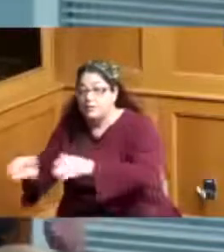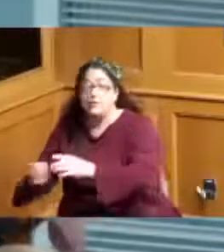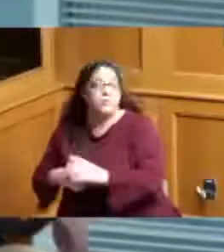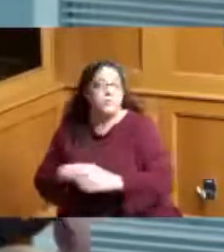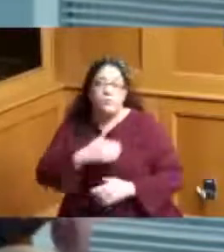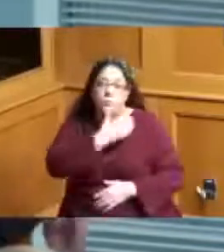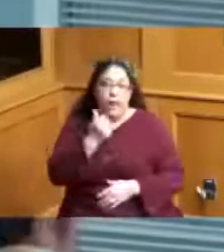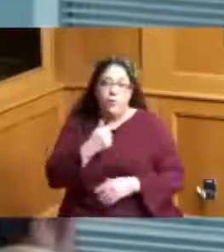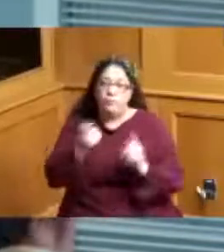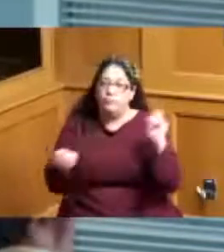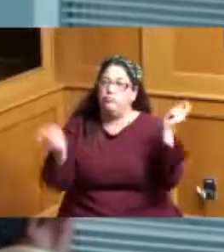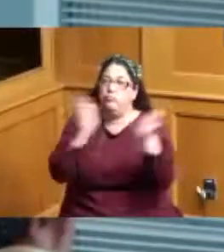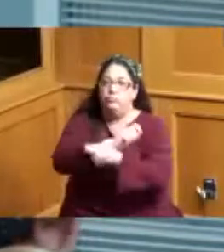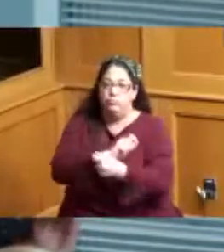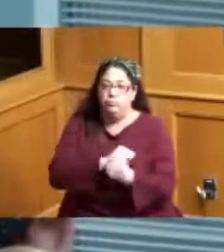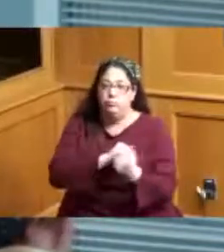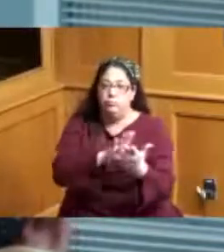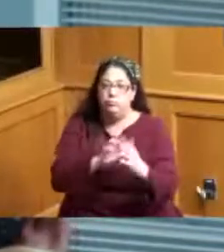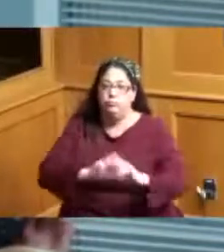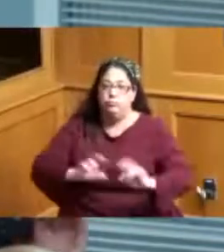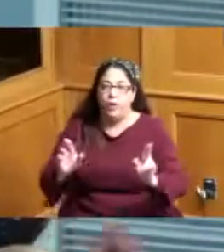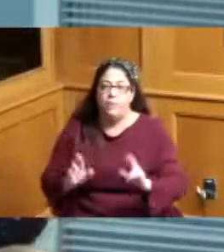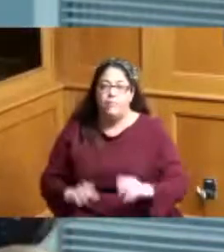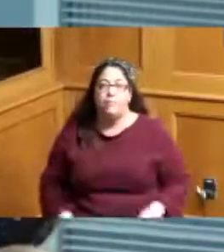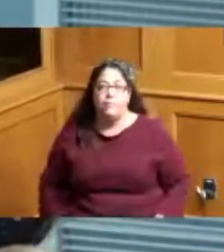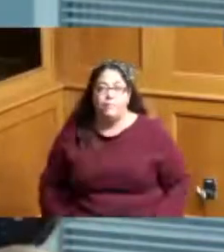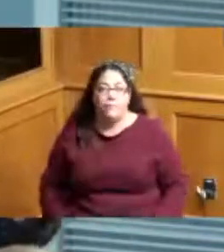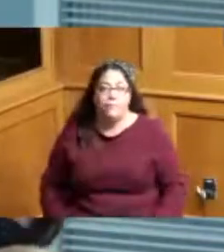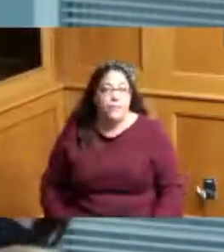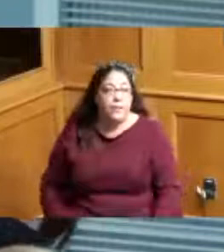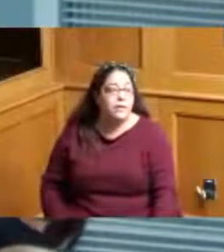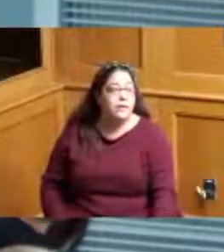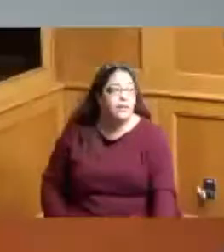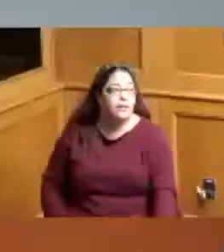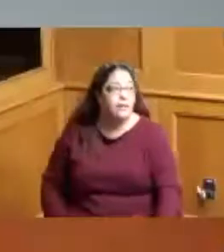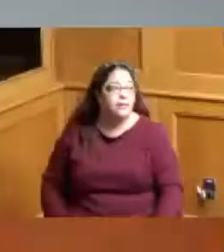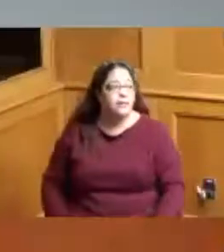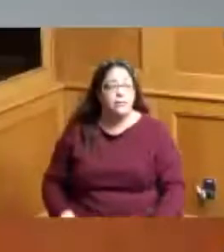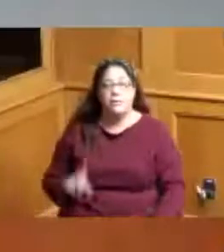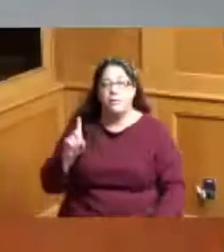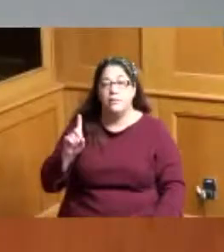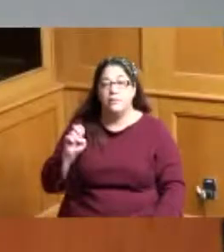implementation plan yeah I think so I mean I think the base charge is